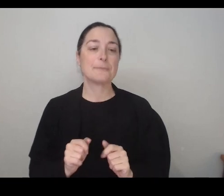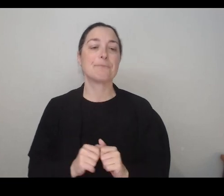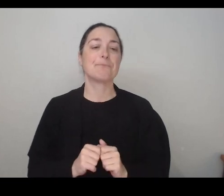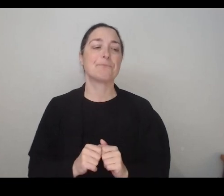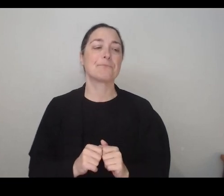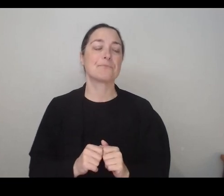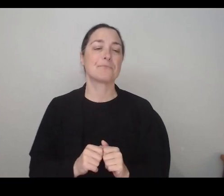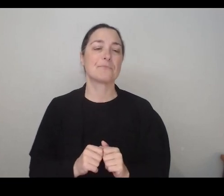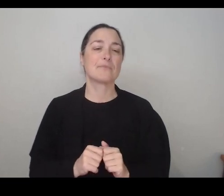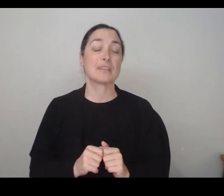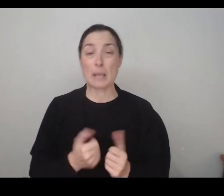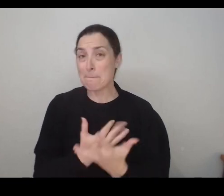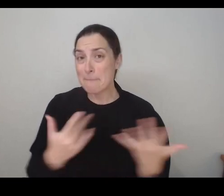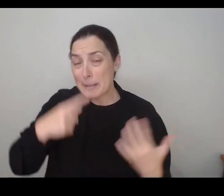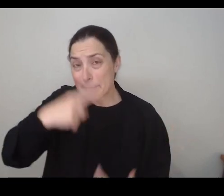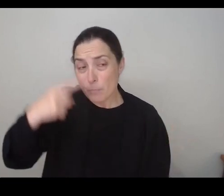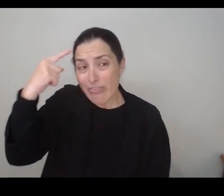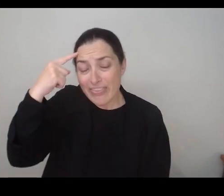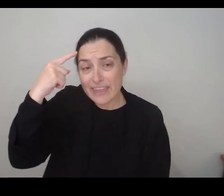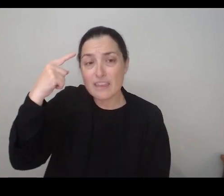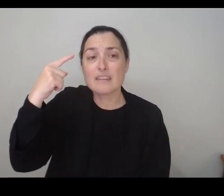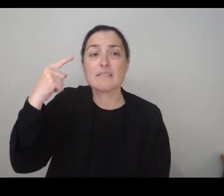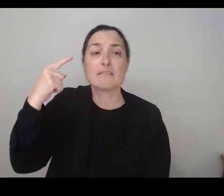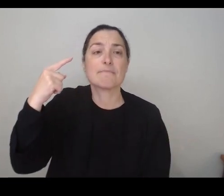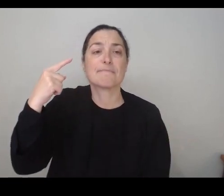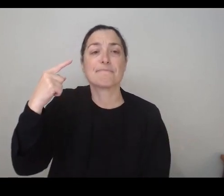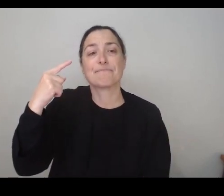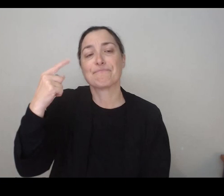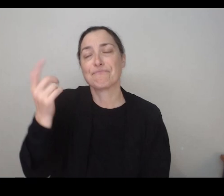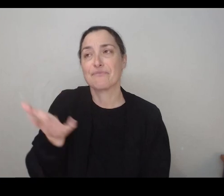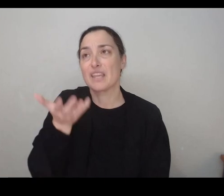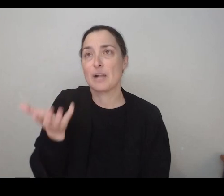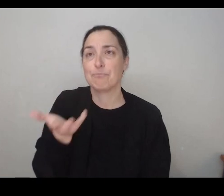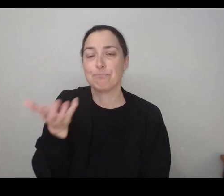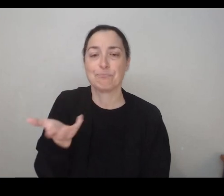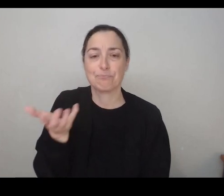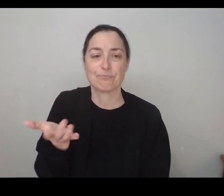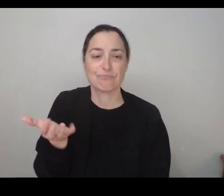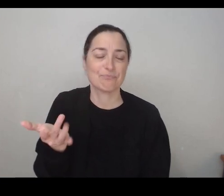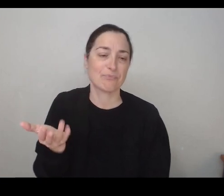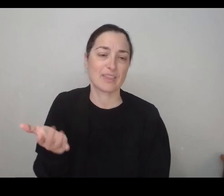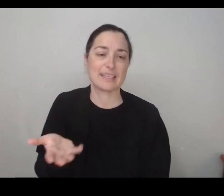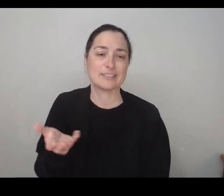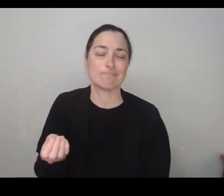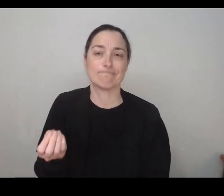Many think it just kind of, that means kind of tropical brothel.